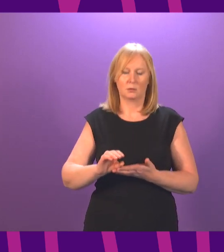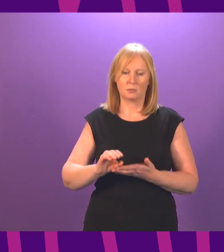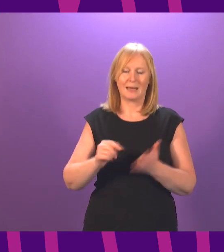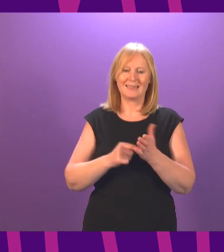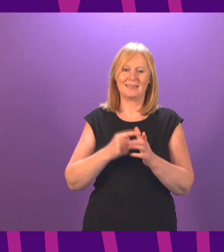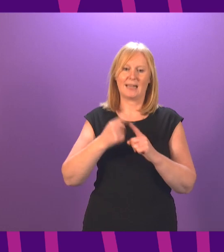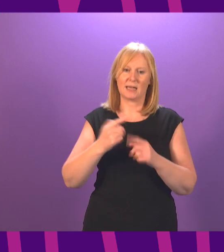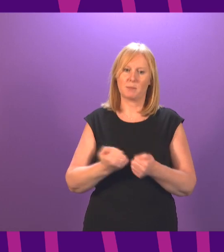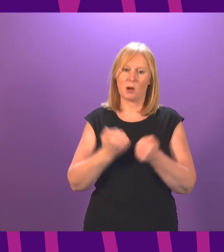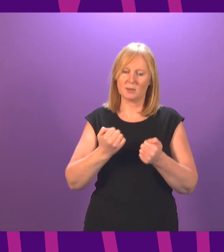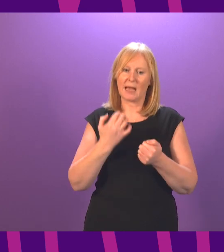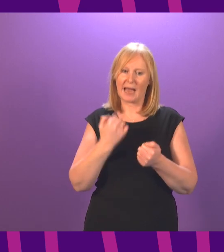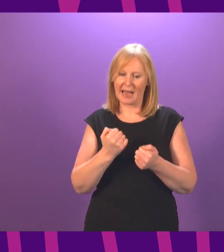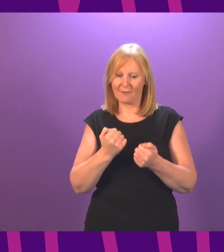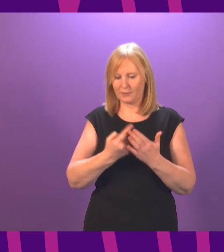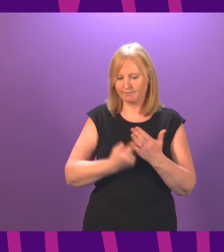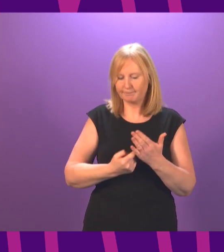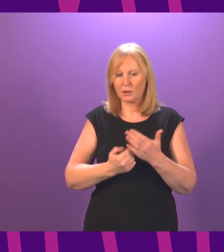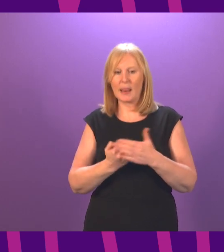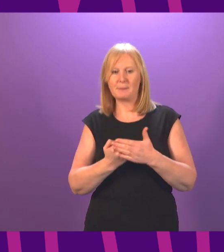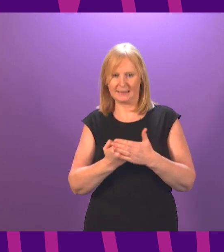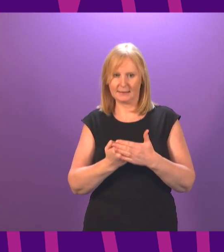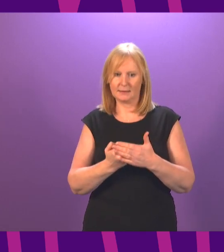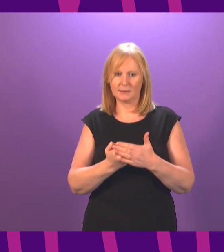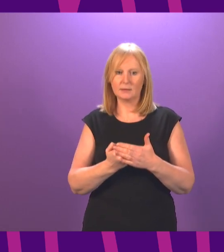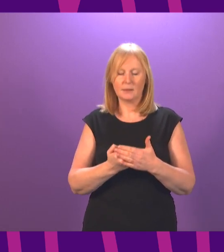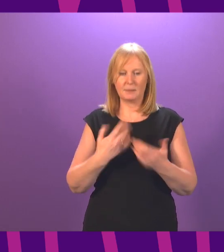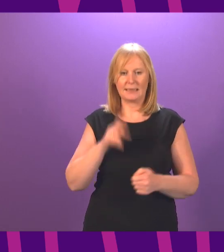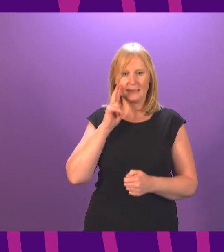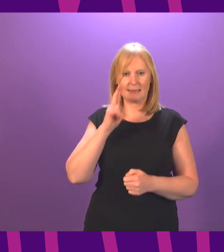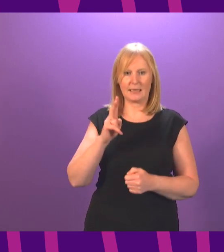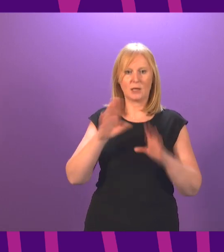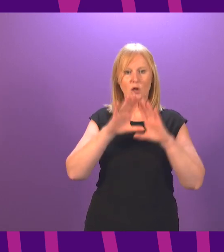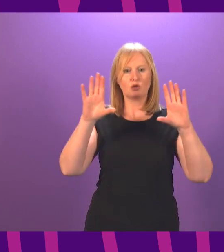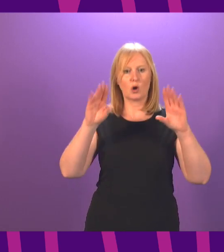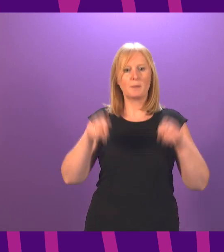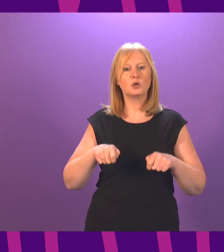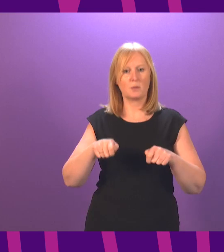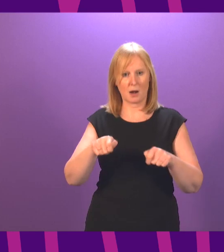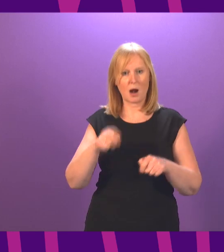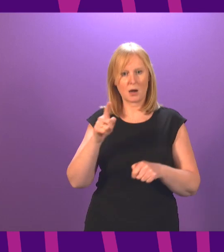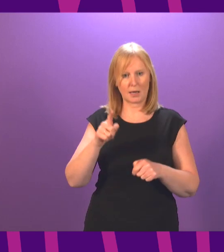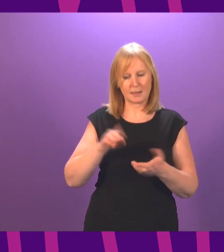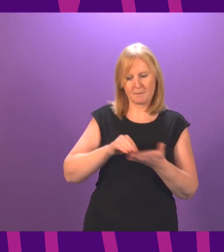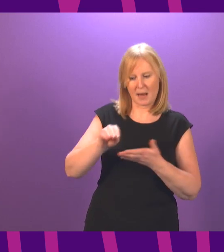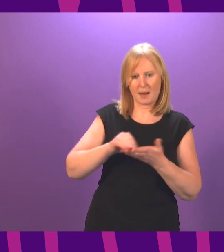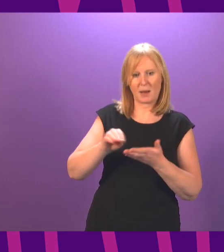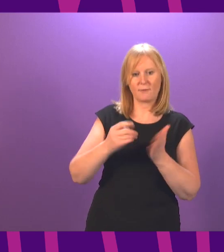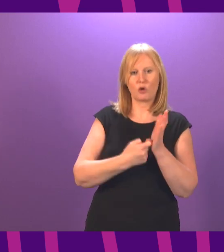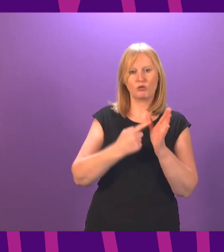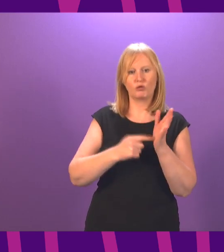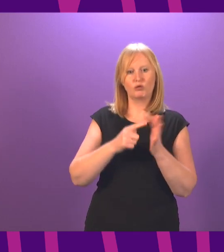respect. Some supermarkets have, rightly, repaid the business rates support that they